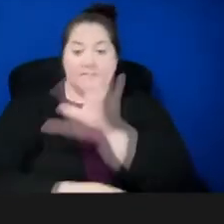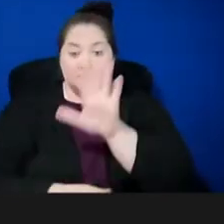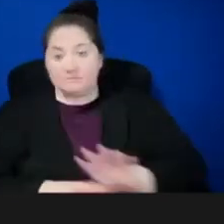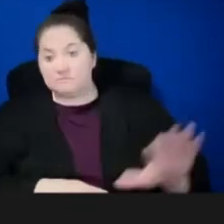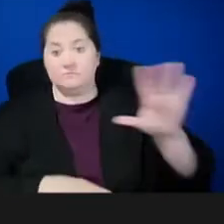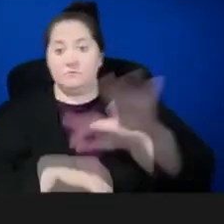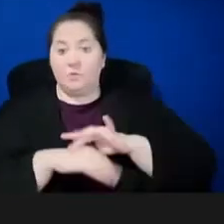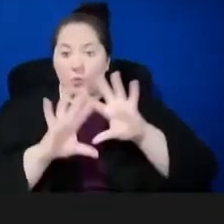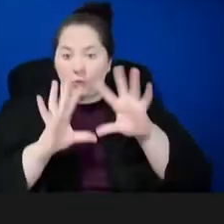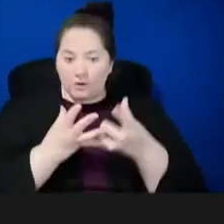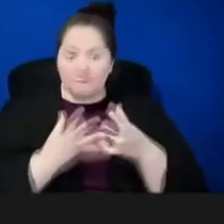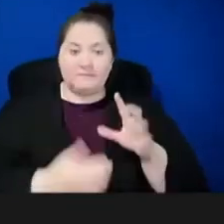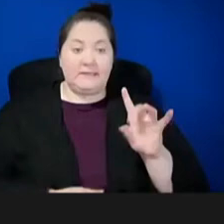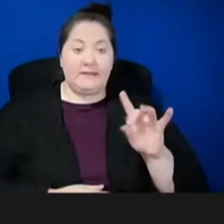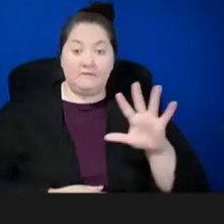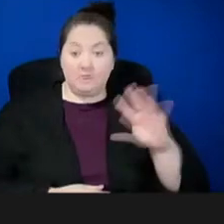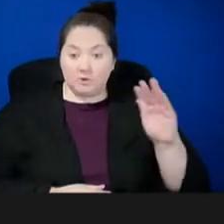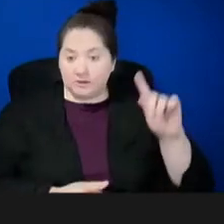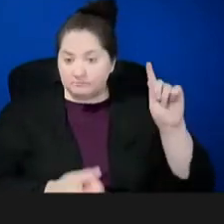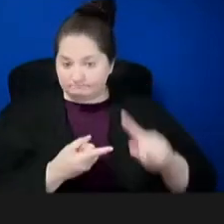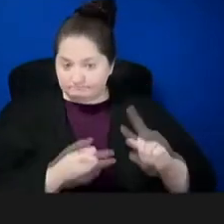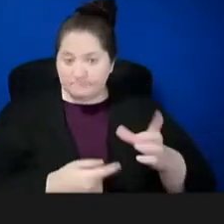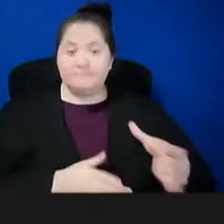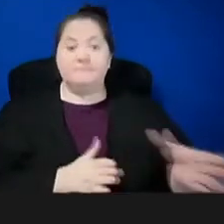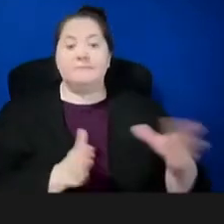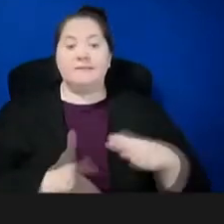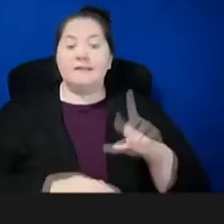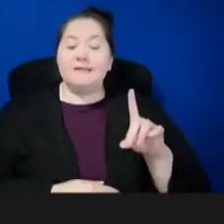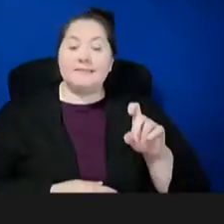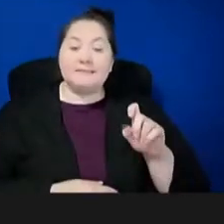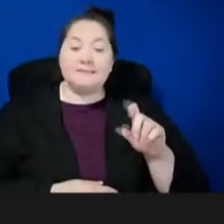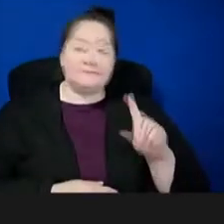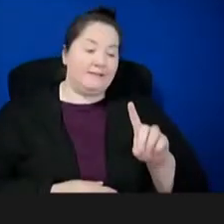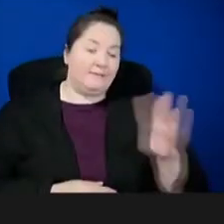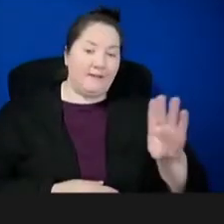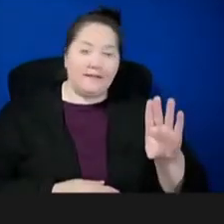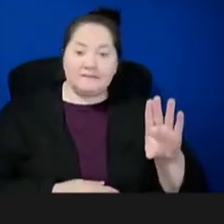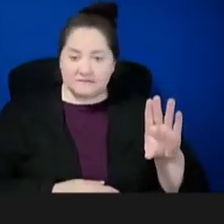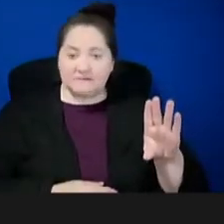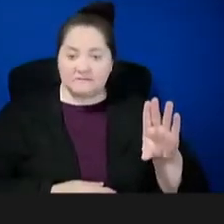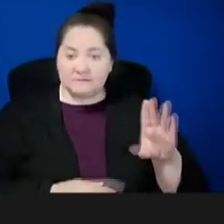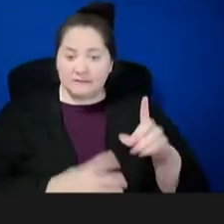85 percent. And the database activation setup, which my group is responsible for,